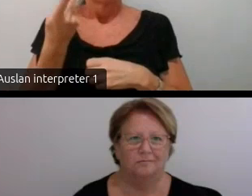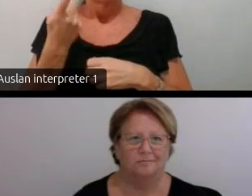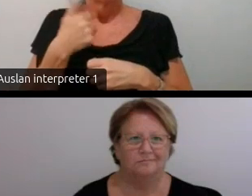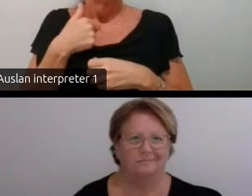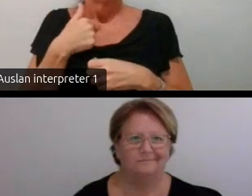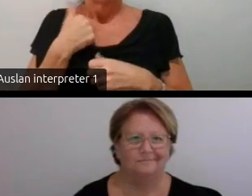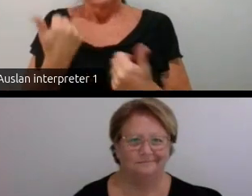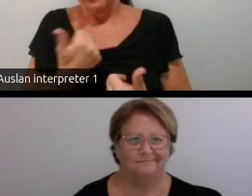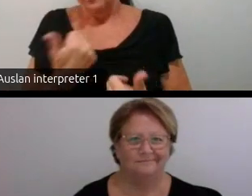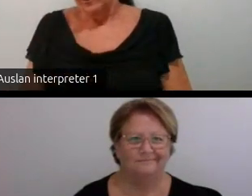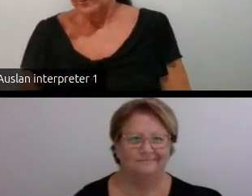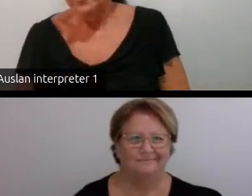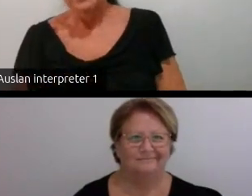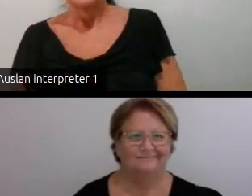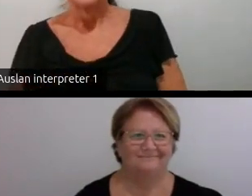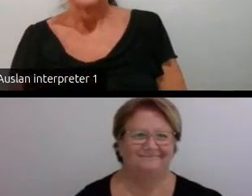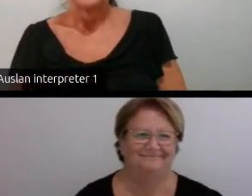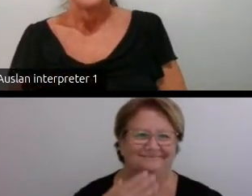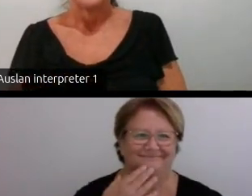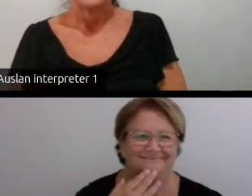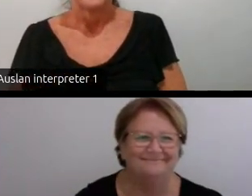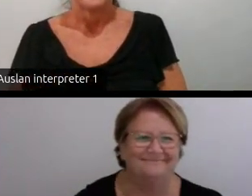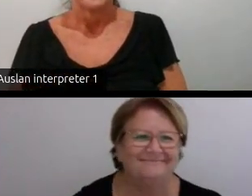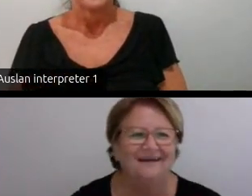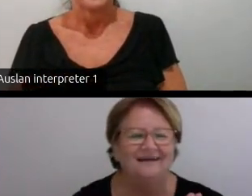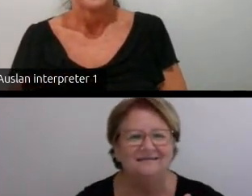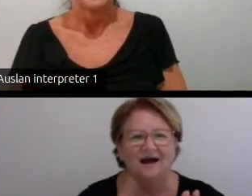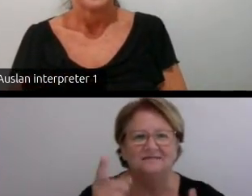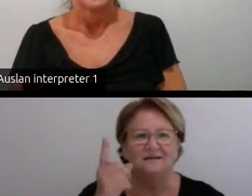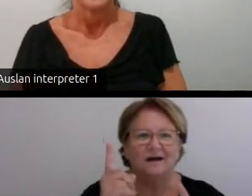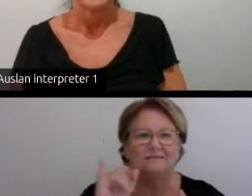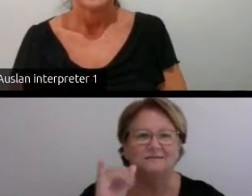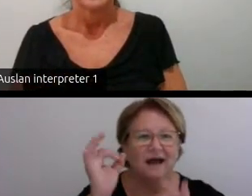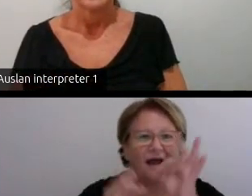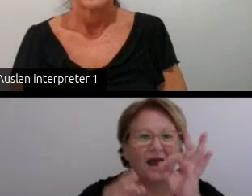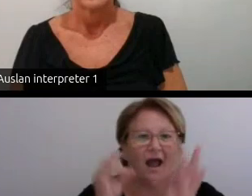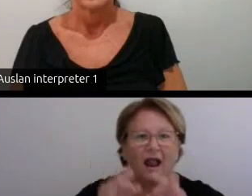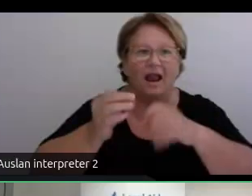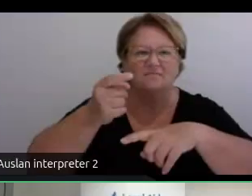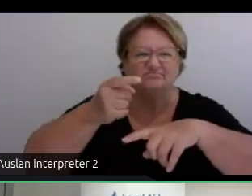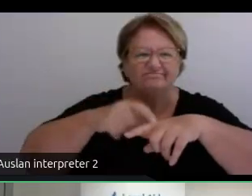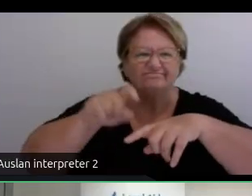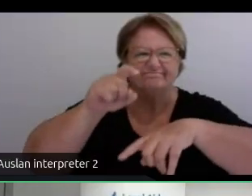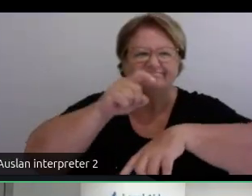the sales pitch of you know just a little bit of hail just a few dents of hail up there and that